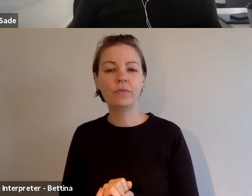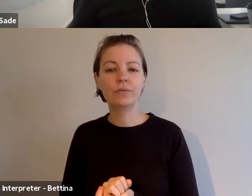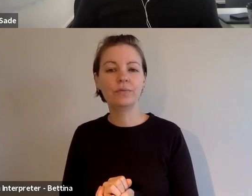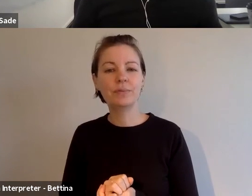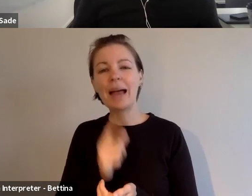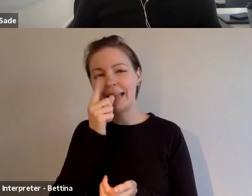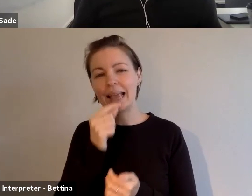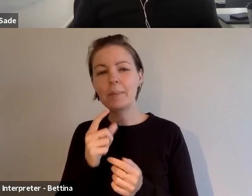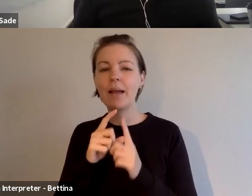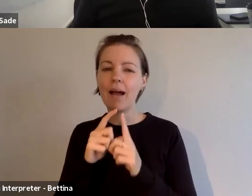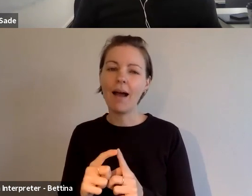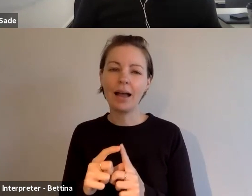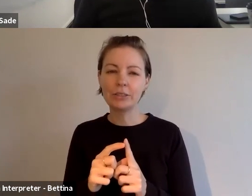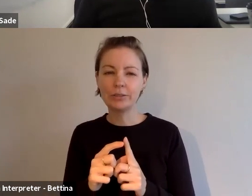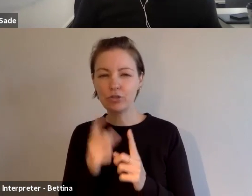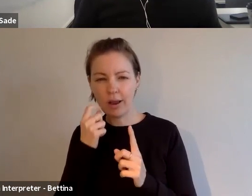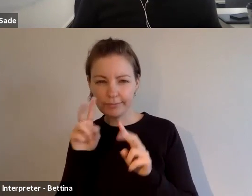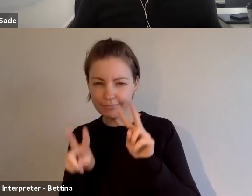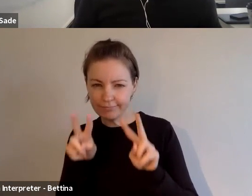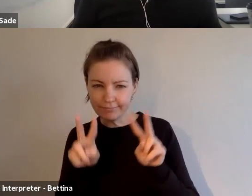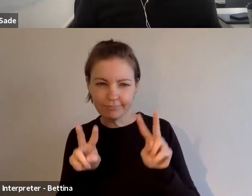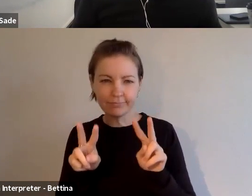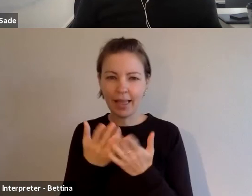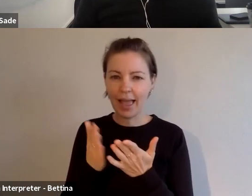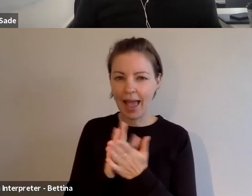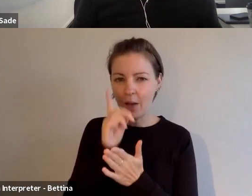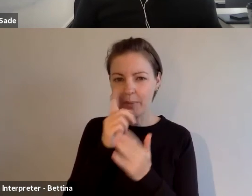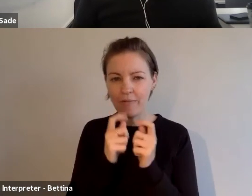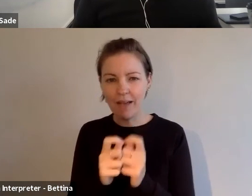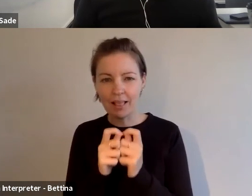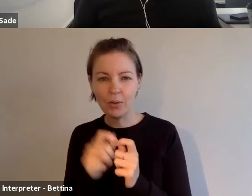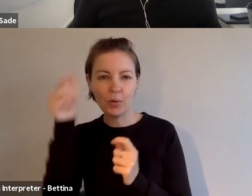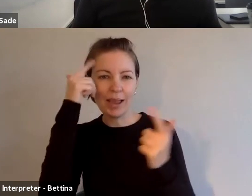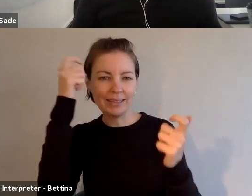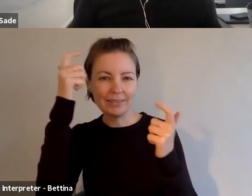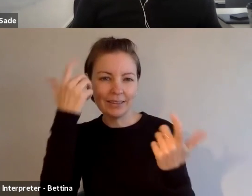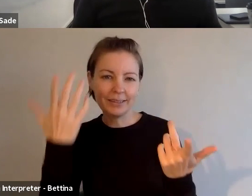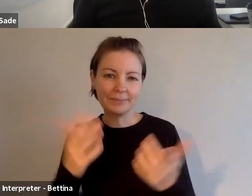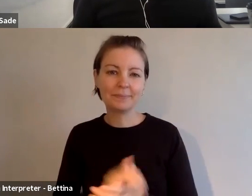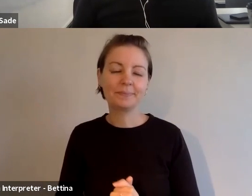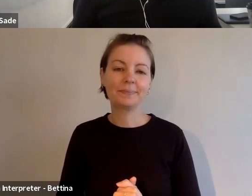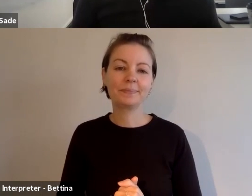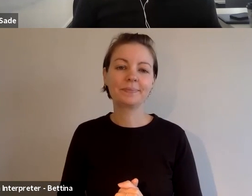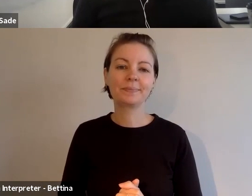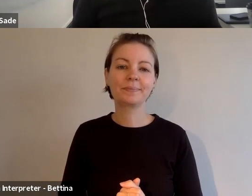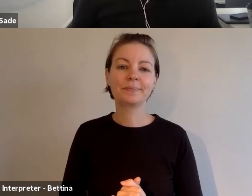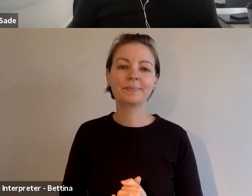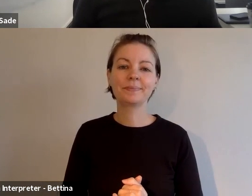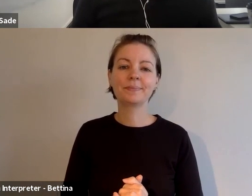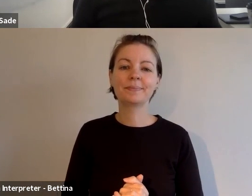Christen Cornell : I use this as a way to wrap up today. This is precisely why they